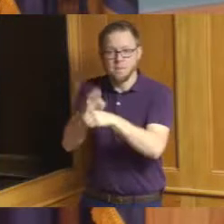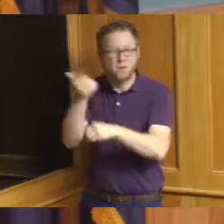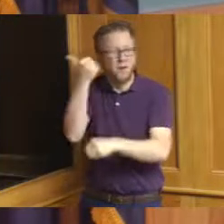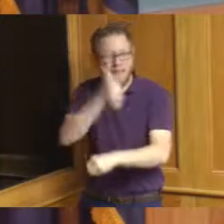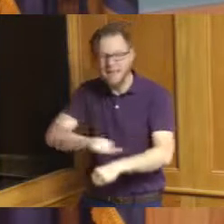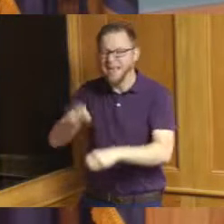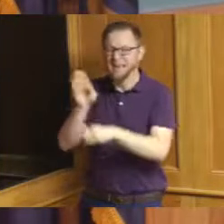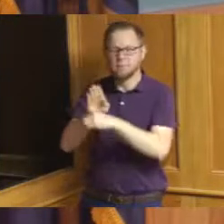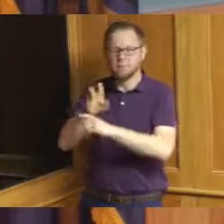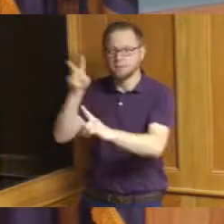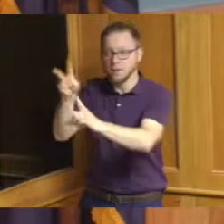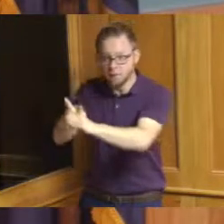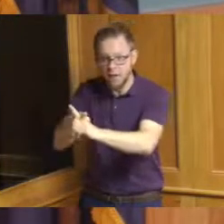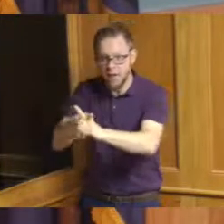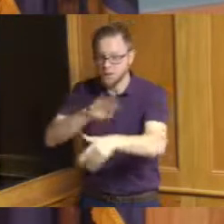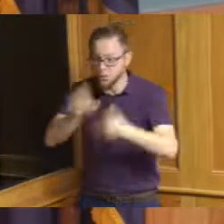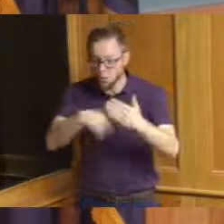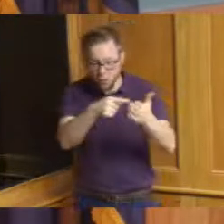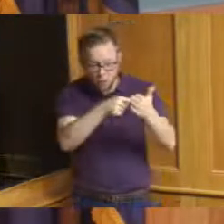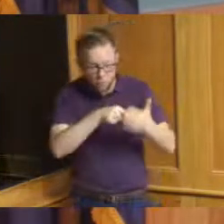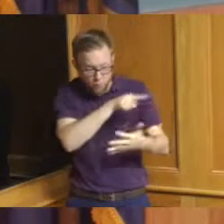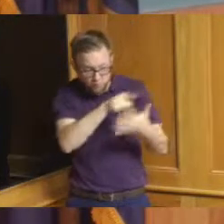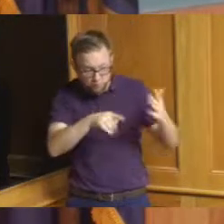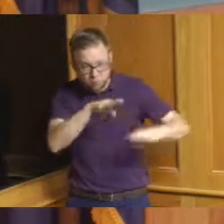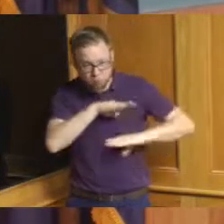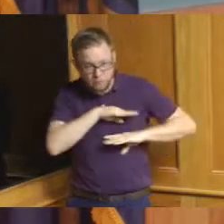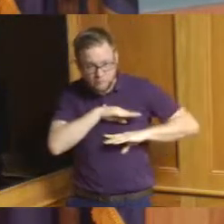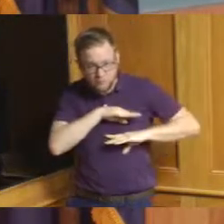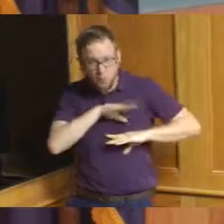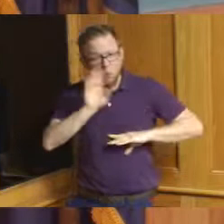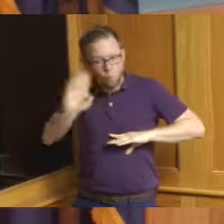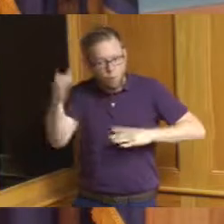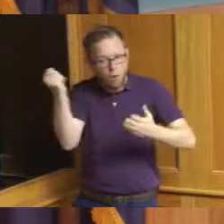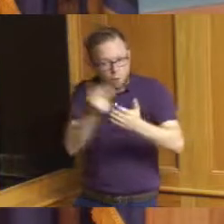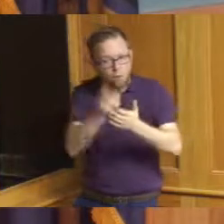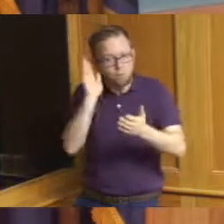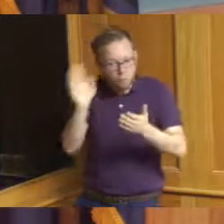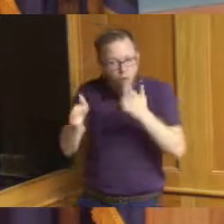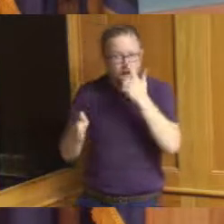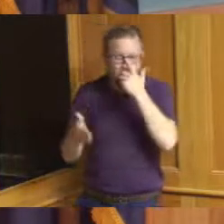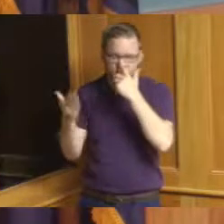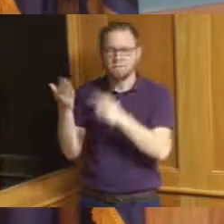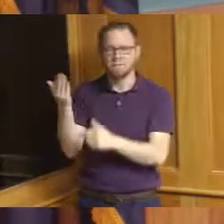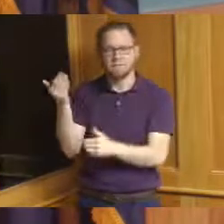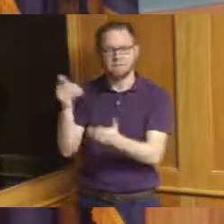we've done millions in rental assistance 15 million dollars to date giving out to renters